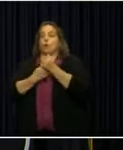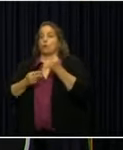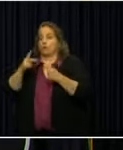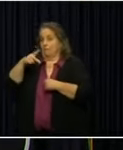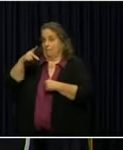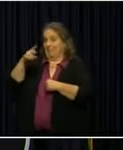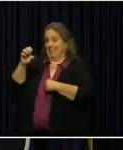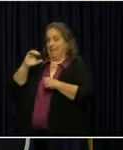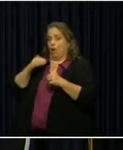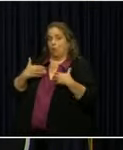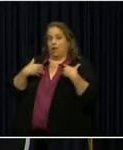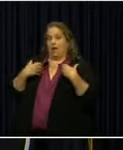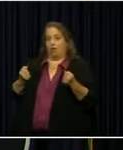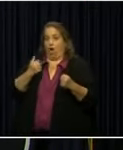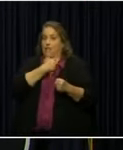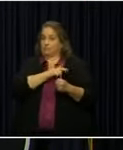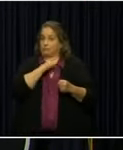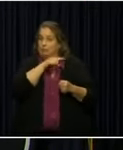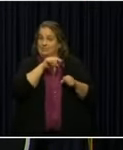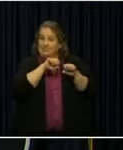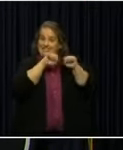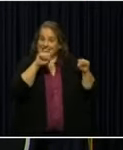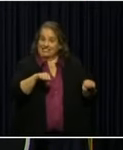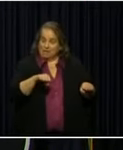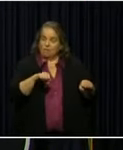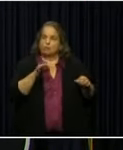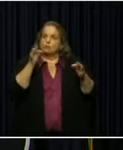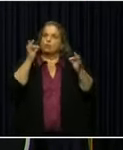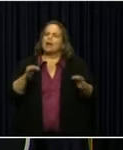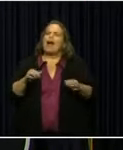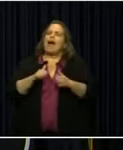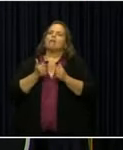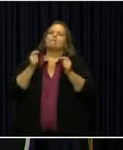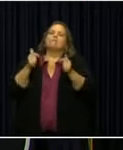ONE OF OUR JAILS, THOSE STIPES OF FACILITIES WHERE PEOPLE MIGHT BE VULNERABLE FOR DIFFERENT